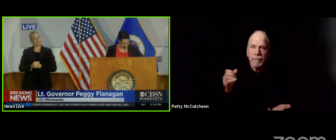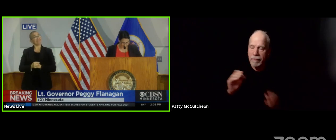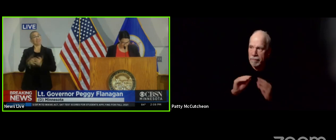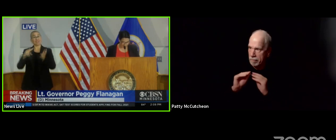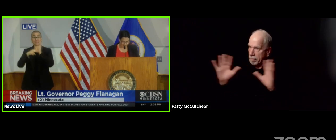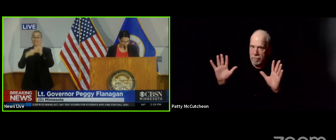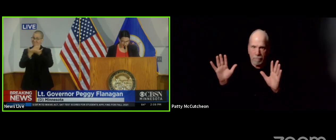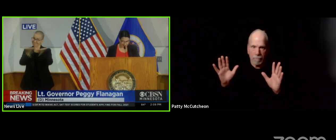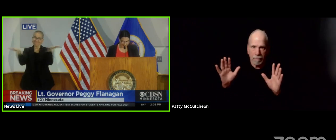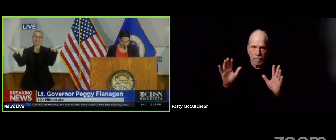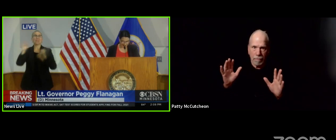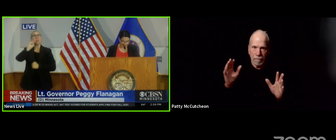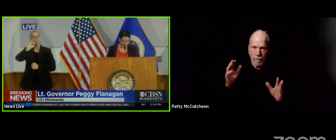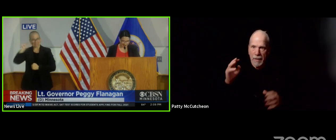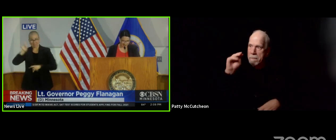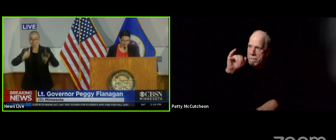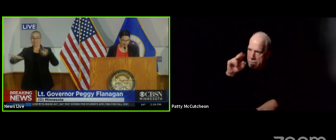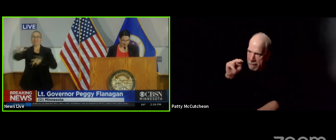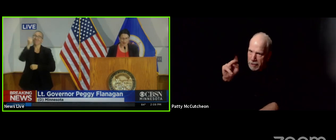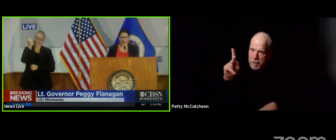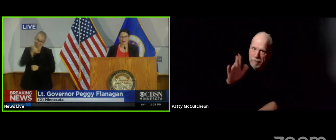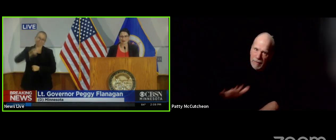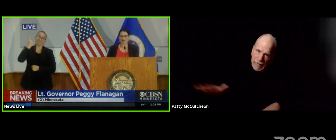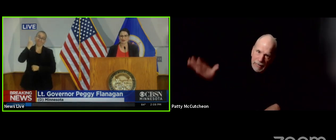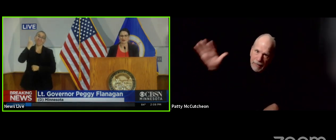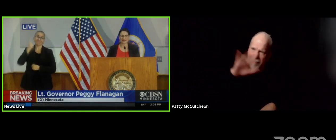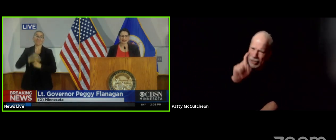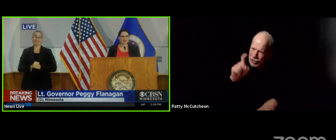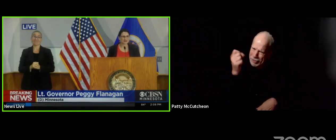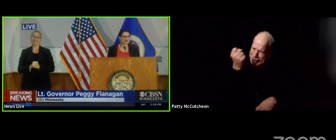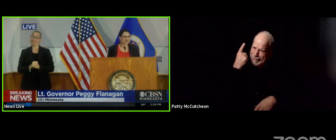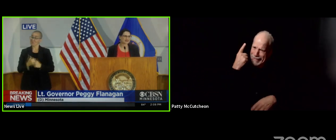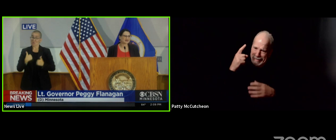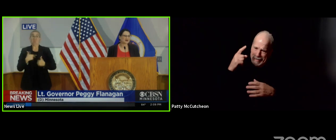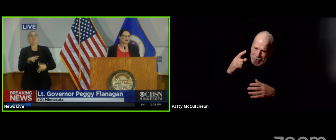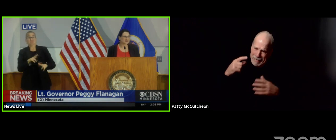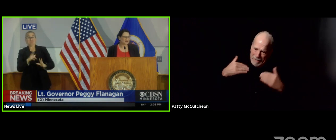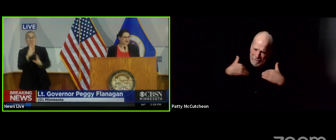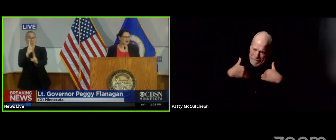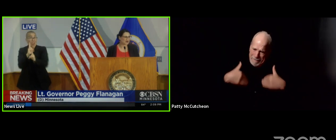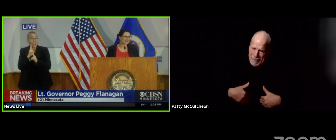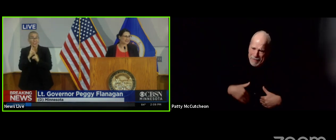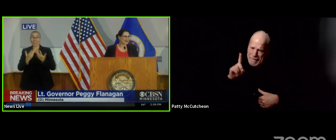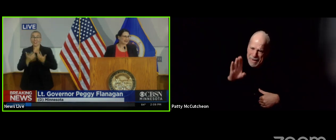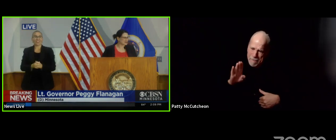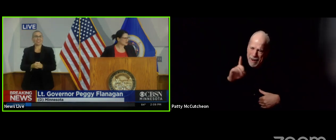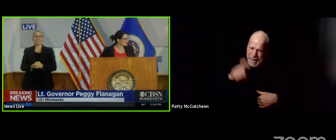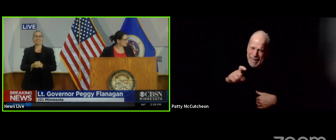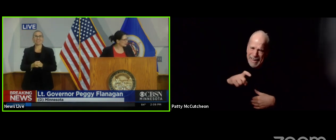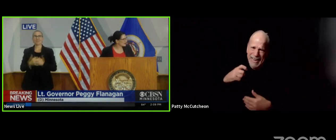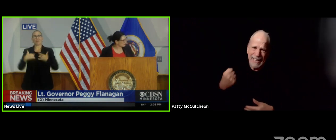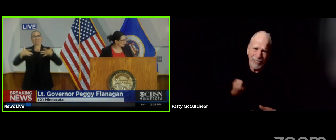MY PRIVILEGE AND I HAVE TO TELL YOU, I'VE BEEN ABLE TO INTRODUCE NICOLE HOLT AND JAMES HOLT AT OTHER PRESS